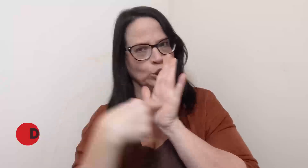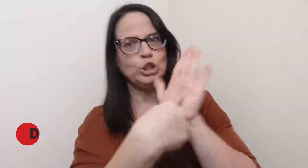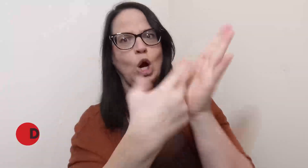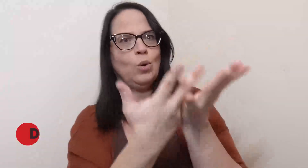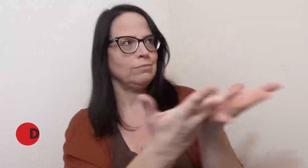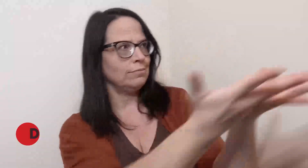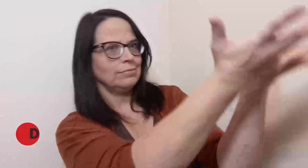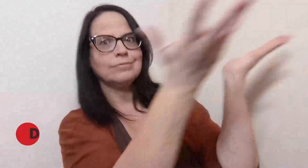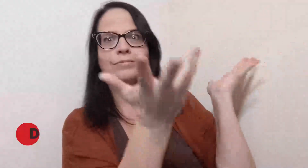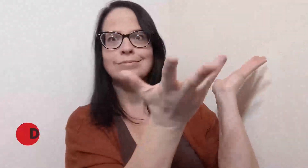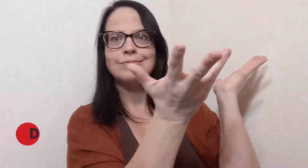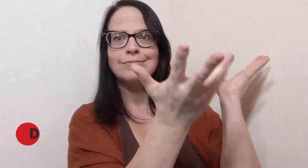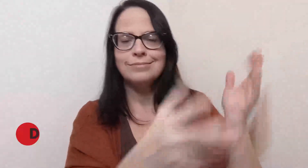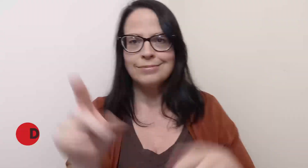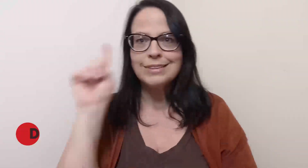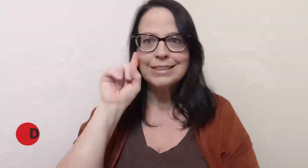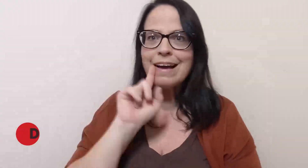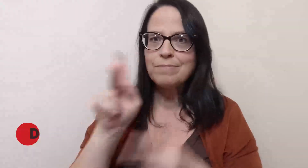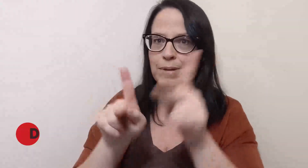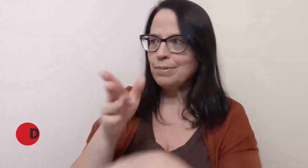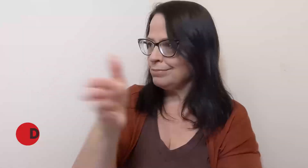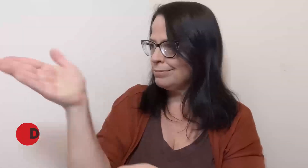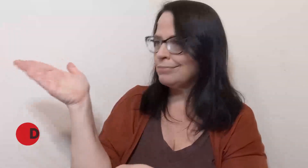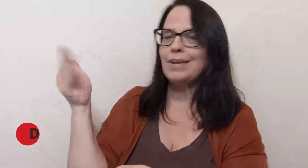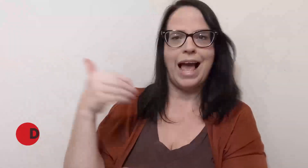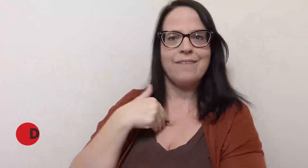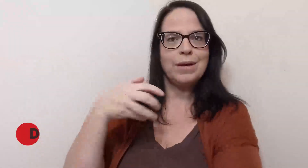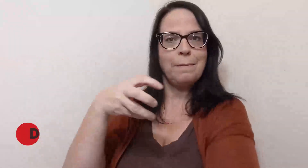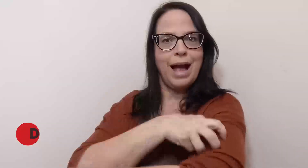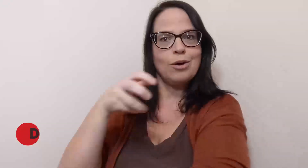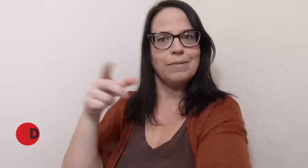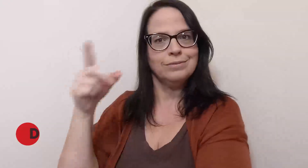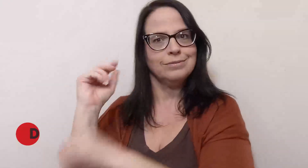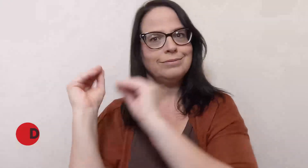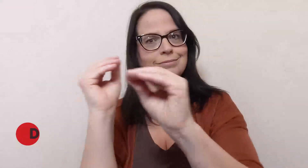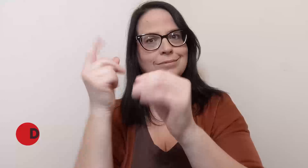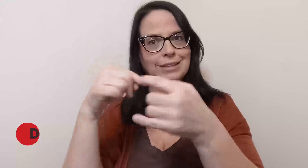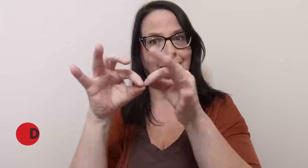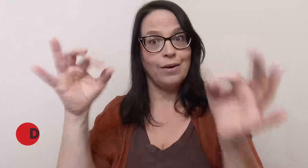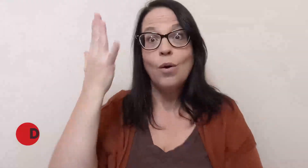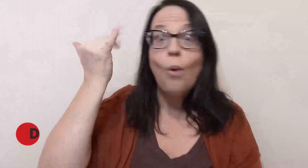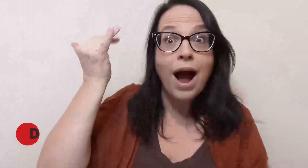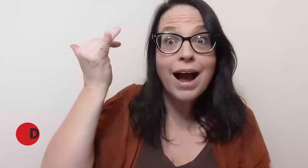show that Deaf people should be empowered and should be the ones to